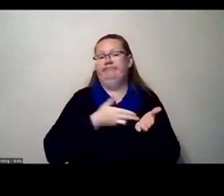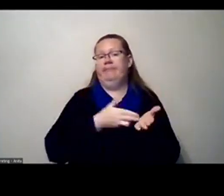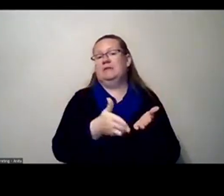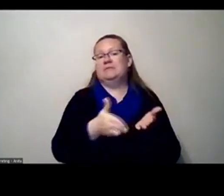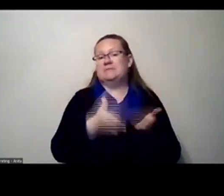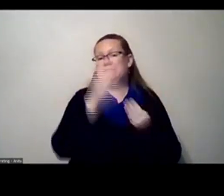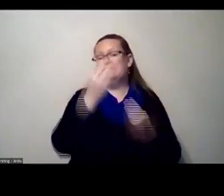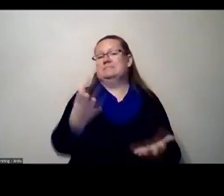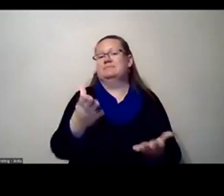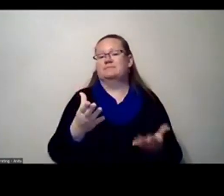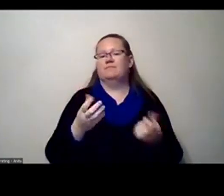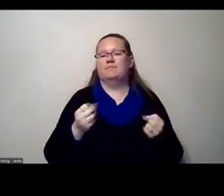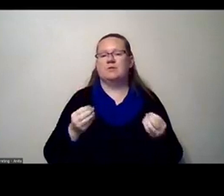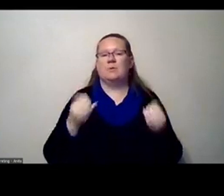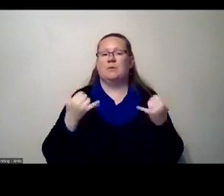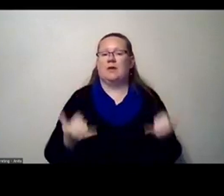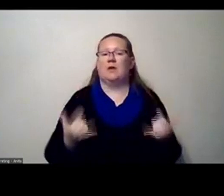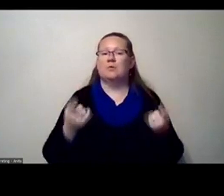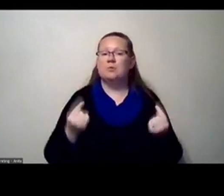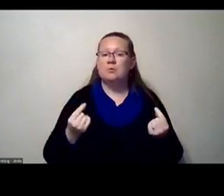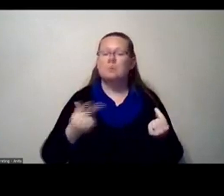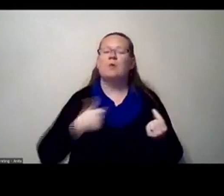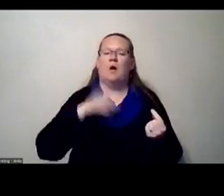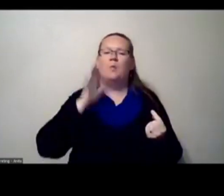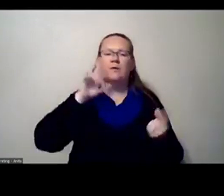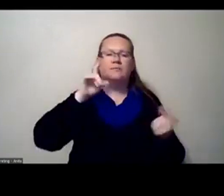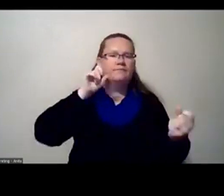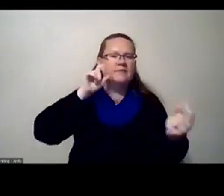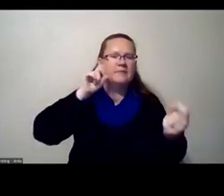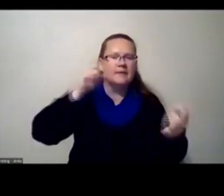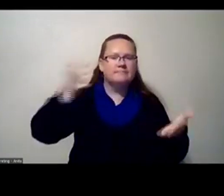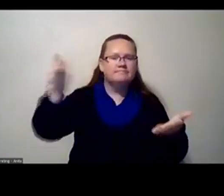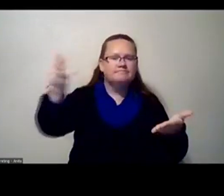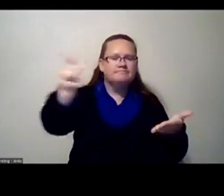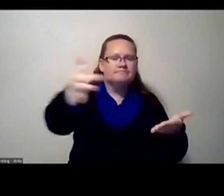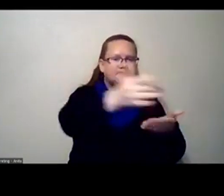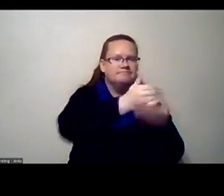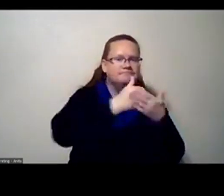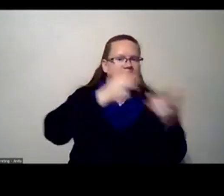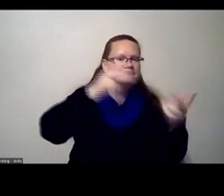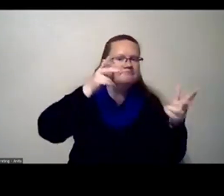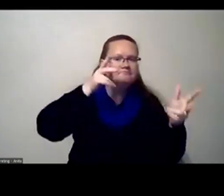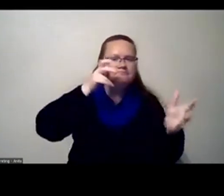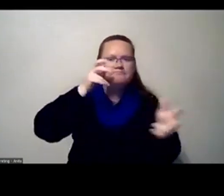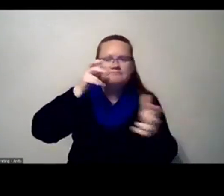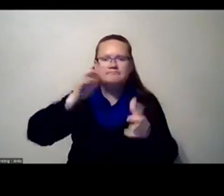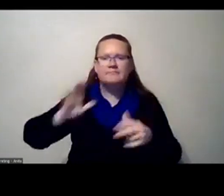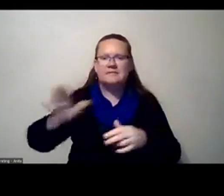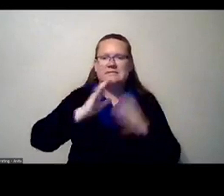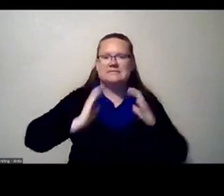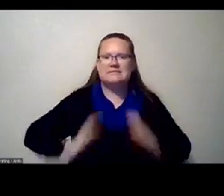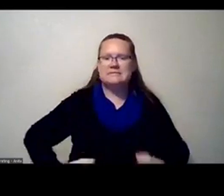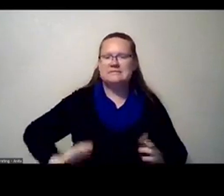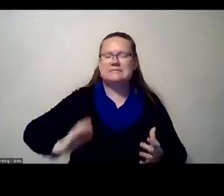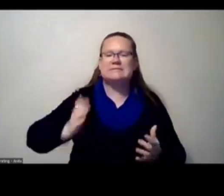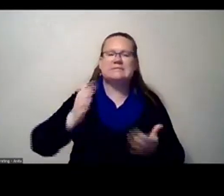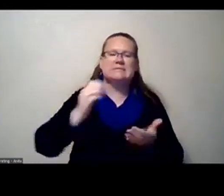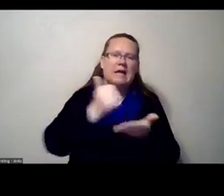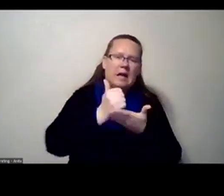So what I'm going to do right now, we need to listen. We need to listen to citizens, help them guide us toward.